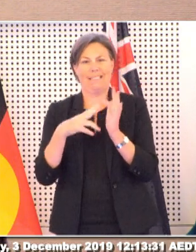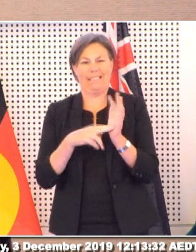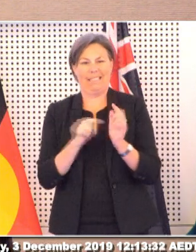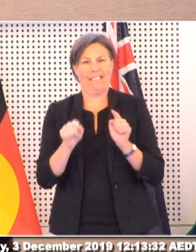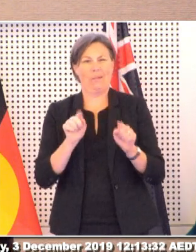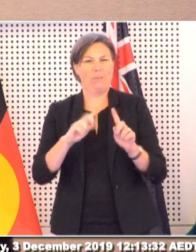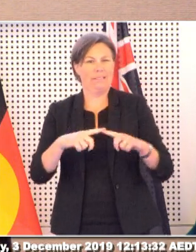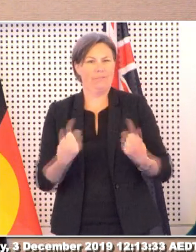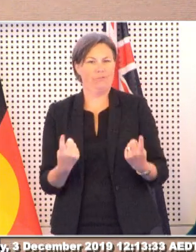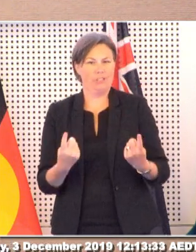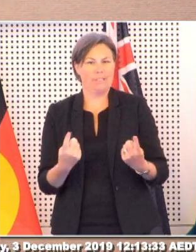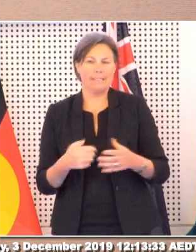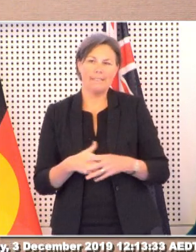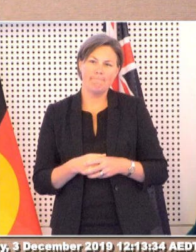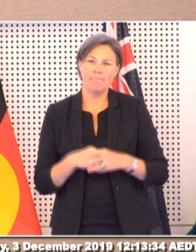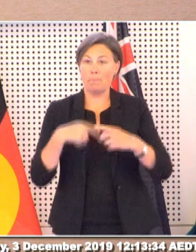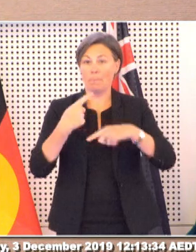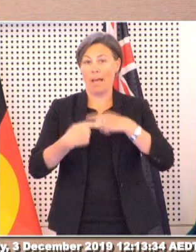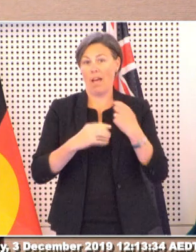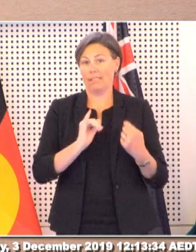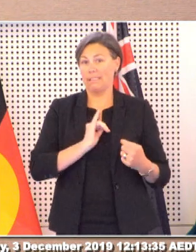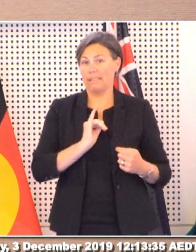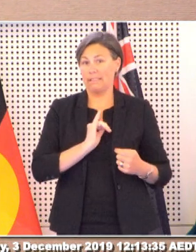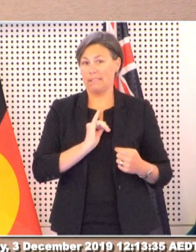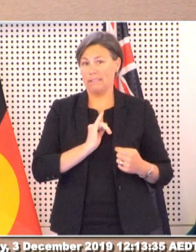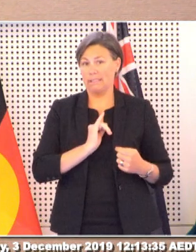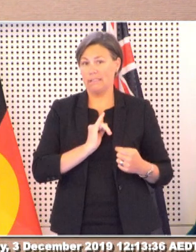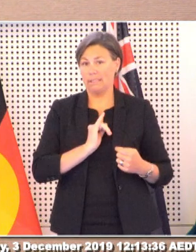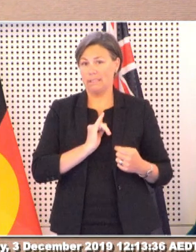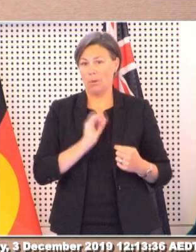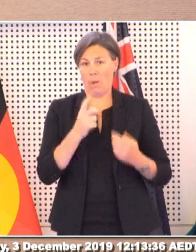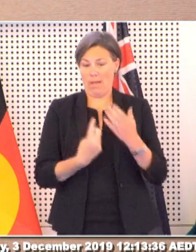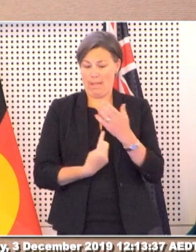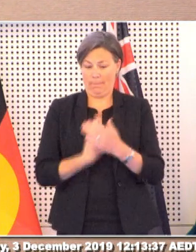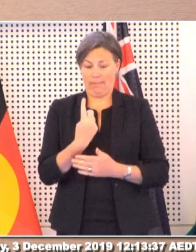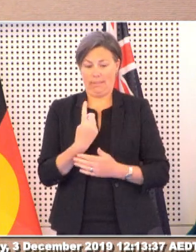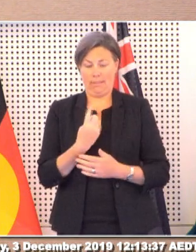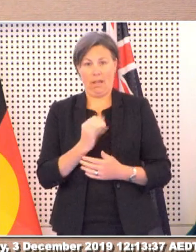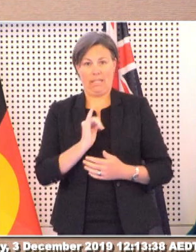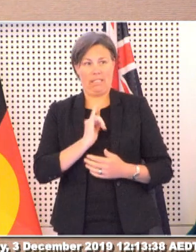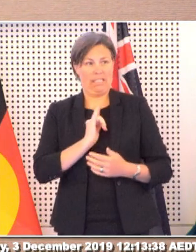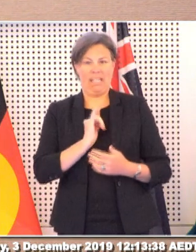question of identity and what happens to the identity of people who are dominated by services.